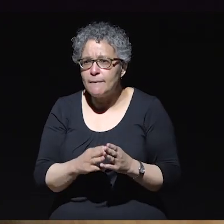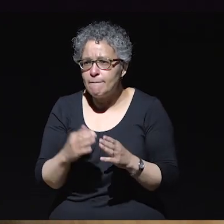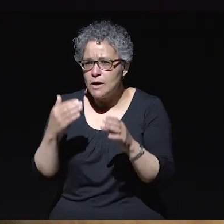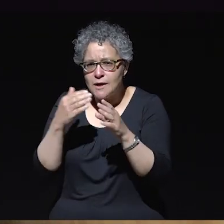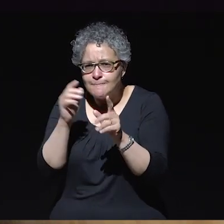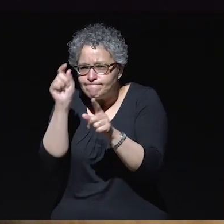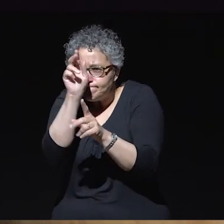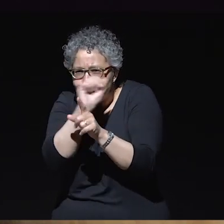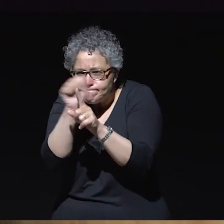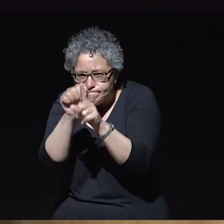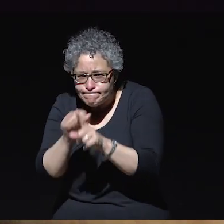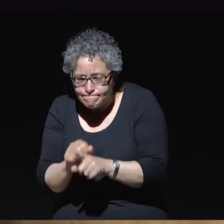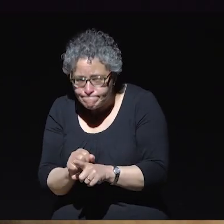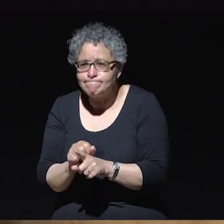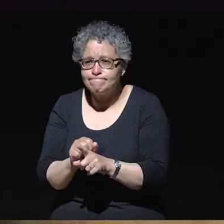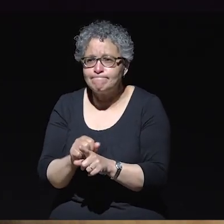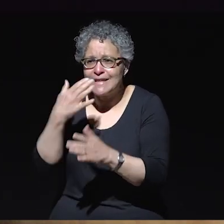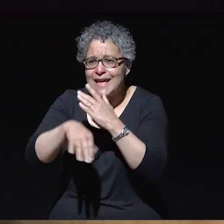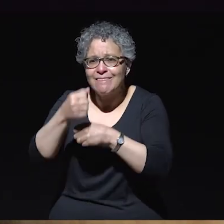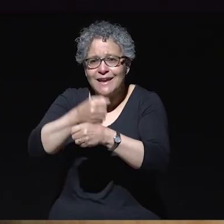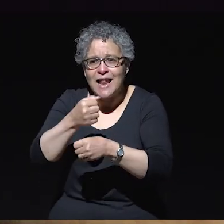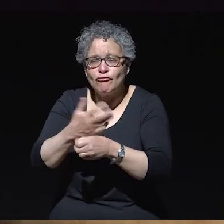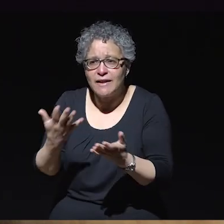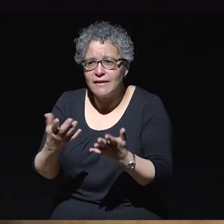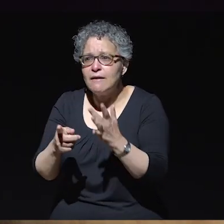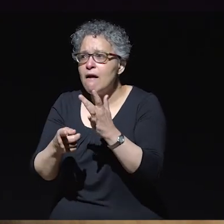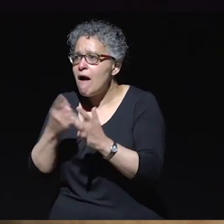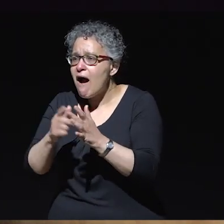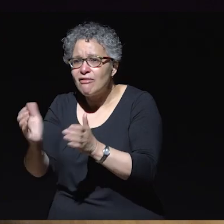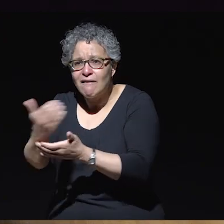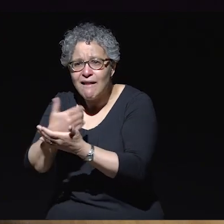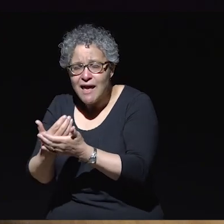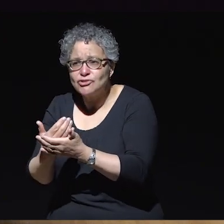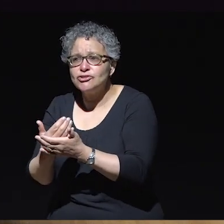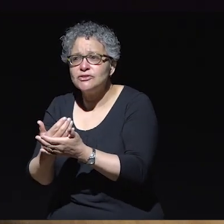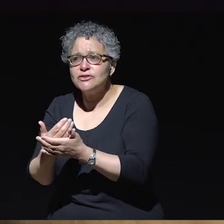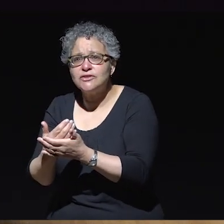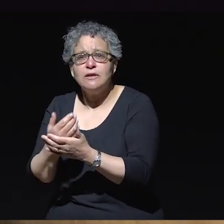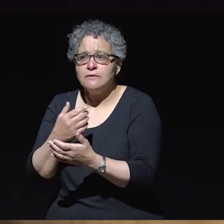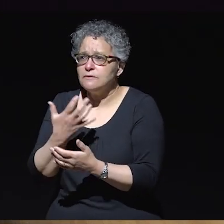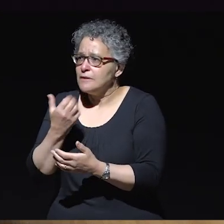And I think like other collections, like the Rijksmuseum, with the Rembrandt that they're currently conserving